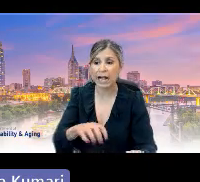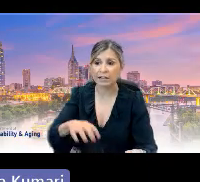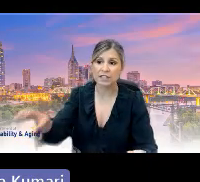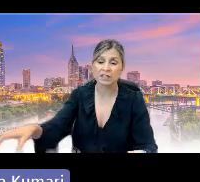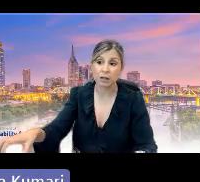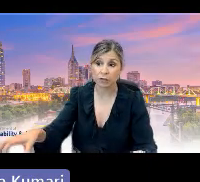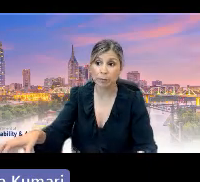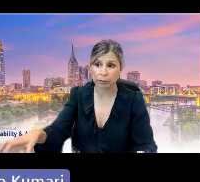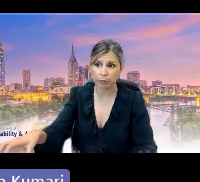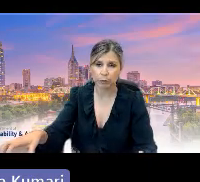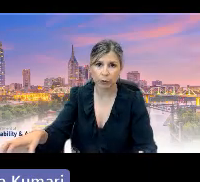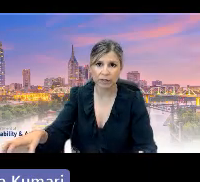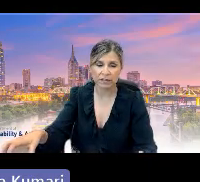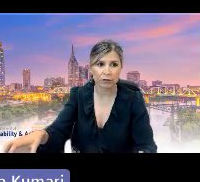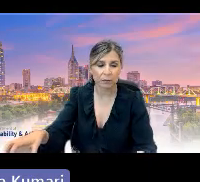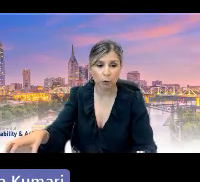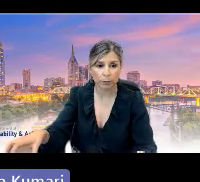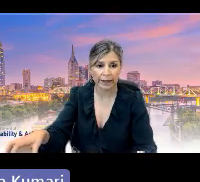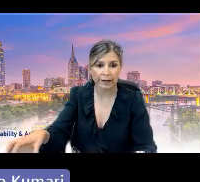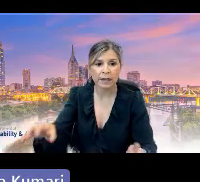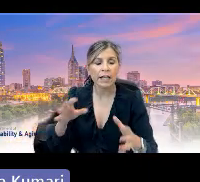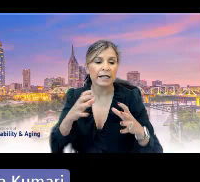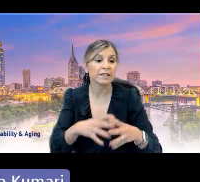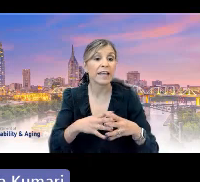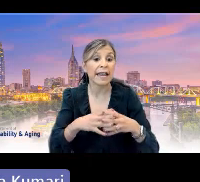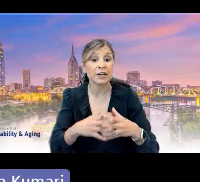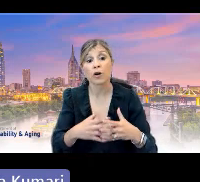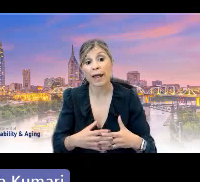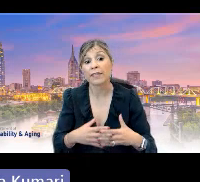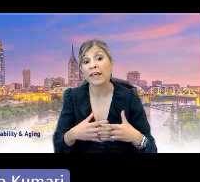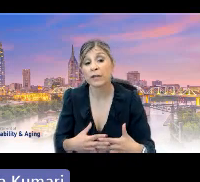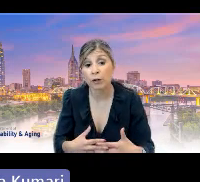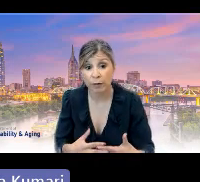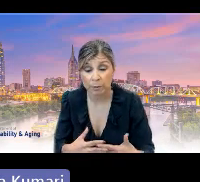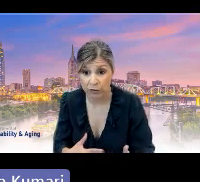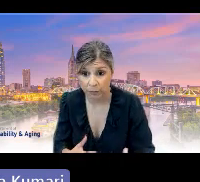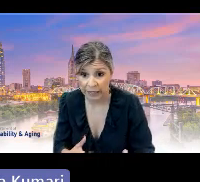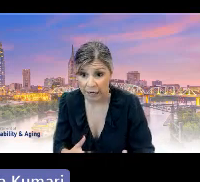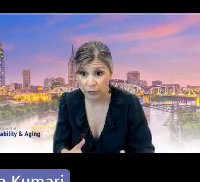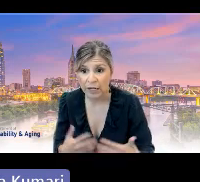Beckett has this on their person centered support plan. It's the HRA, the healthcare reimbursement account.